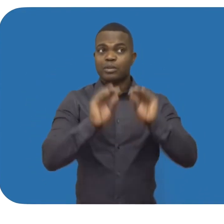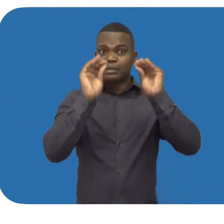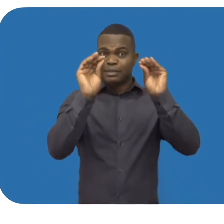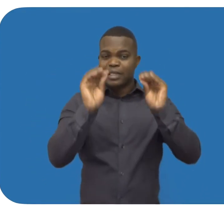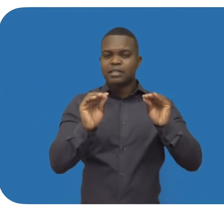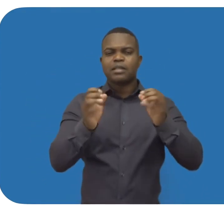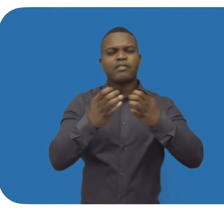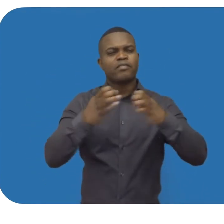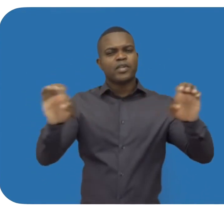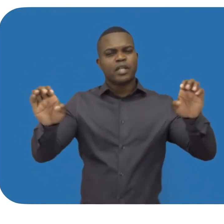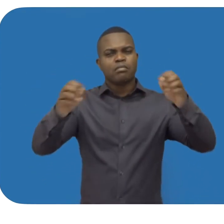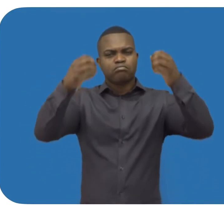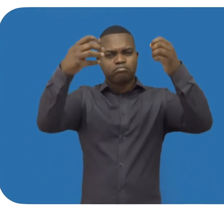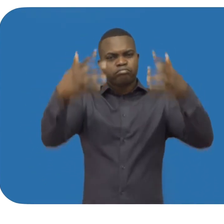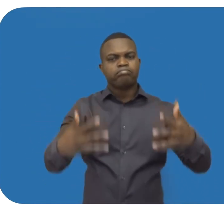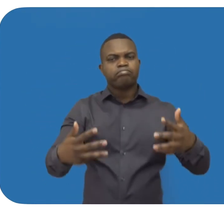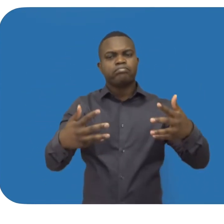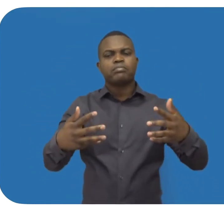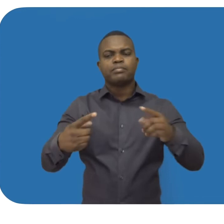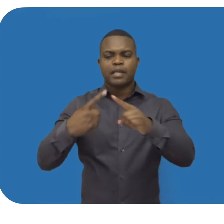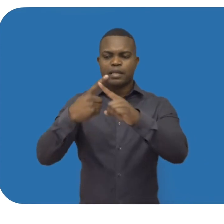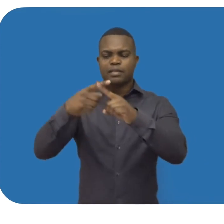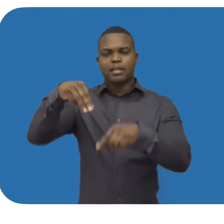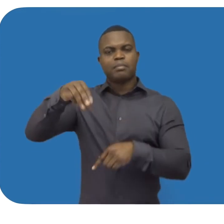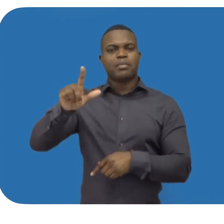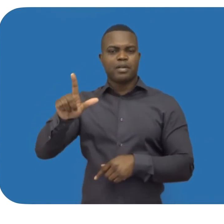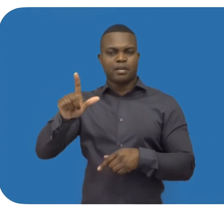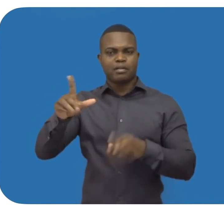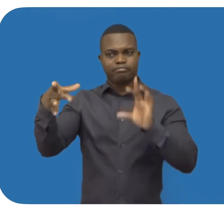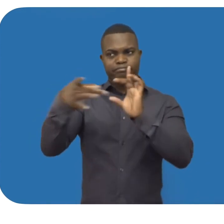Internally this freeform text is enhanced with XML markup